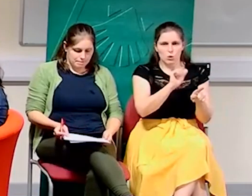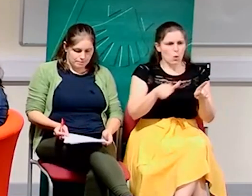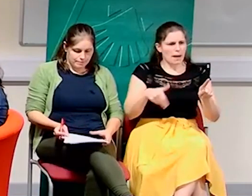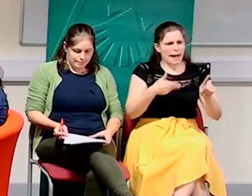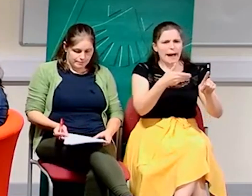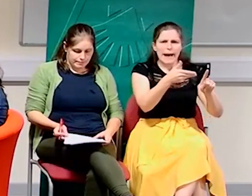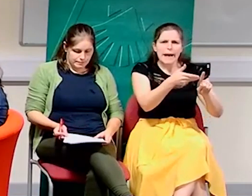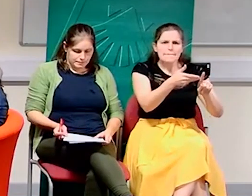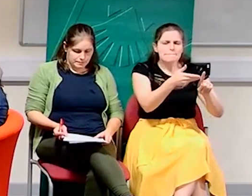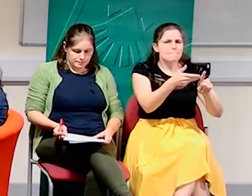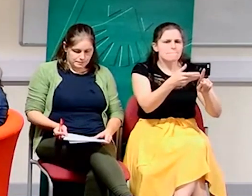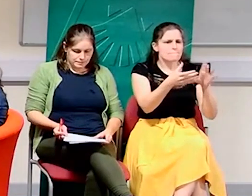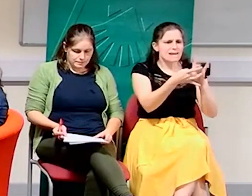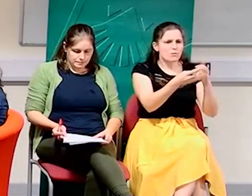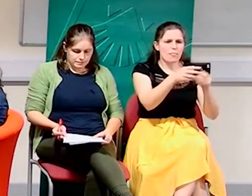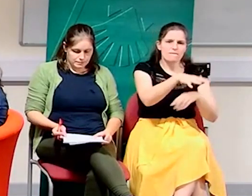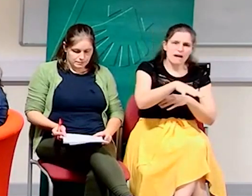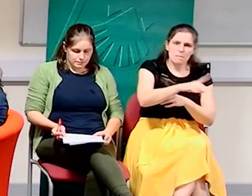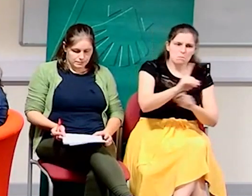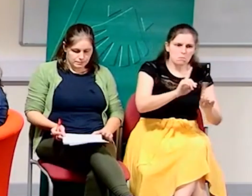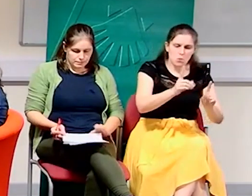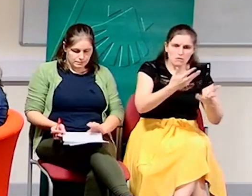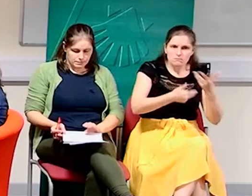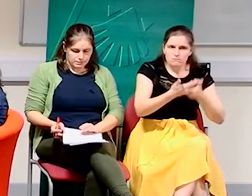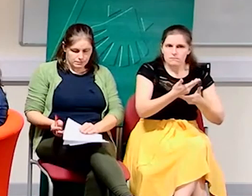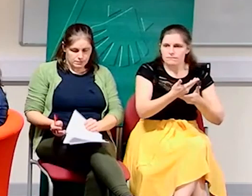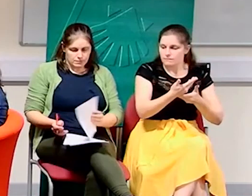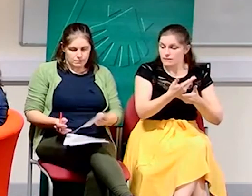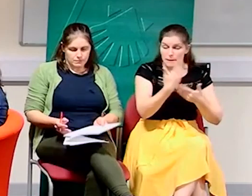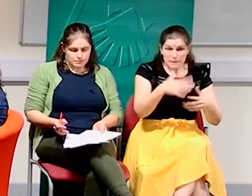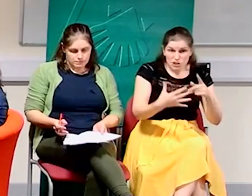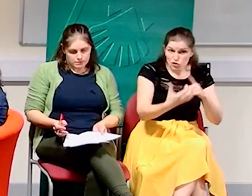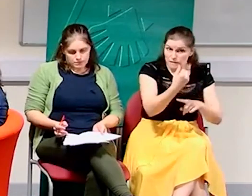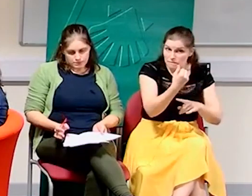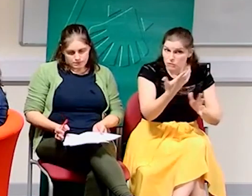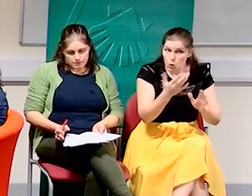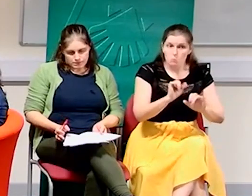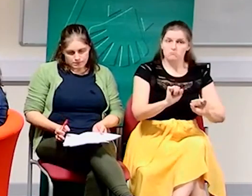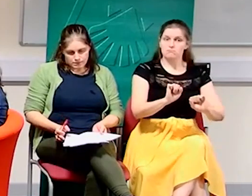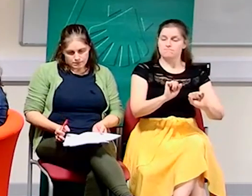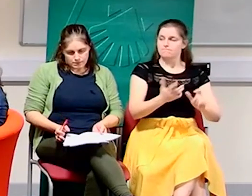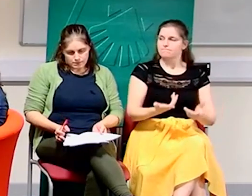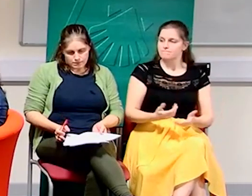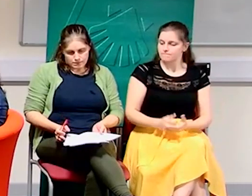relation to family were and the extent to which you've achieved those yeah so I said my daughter